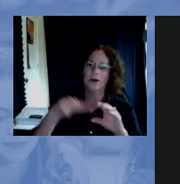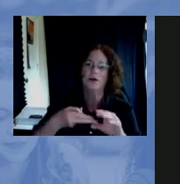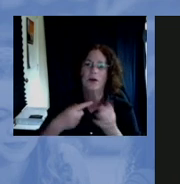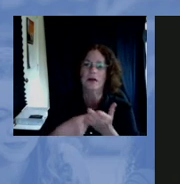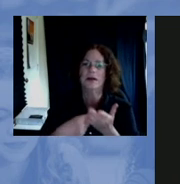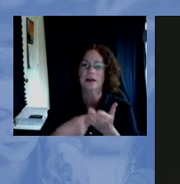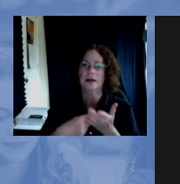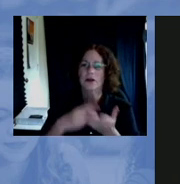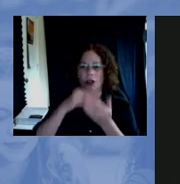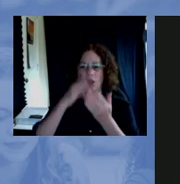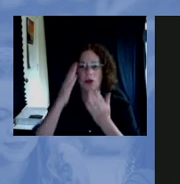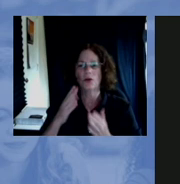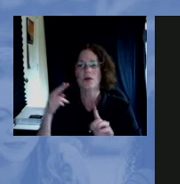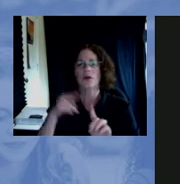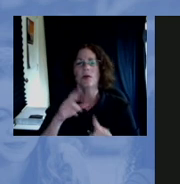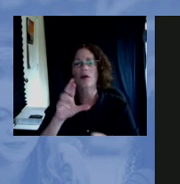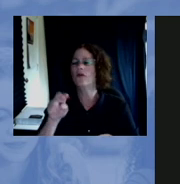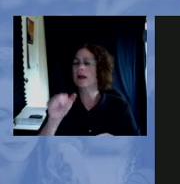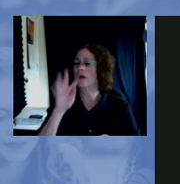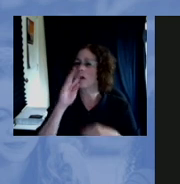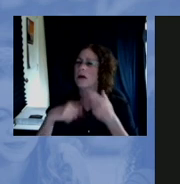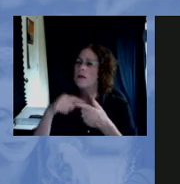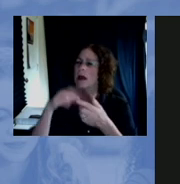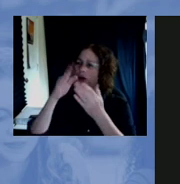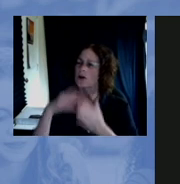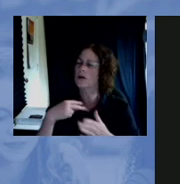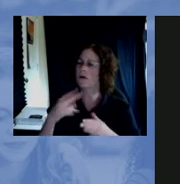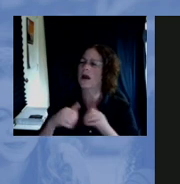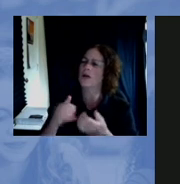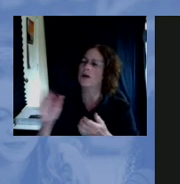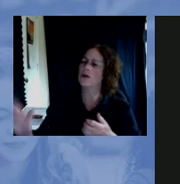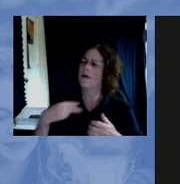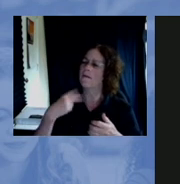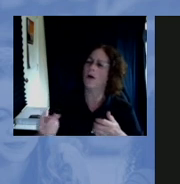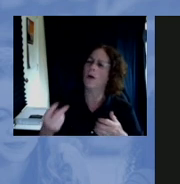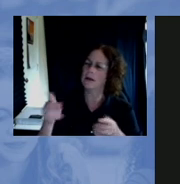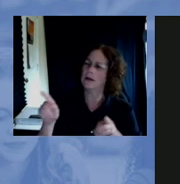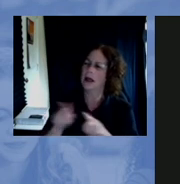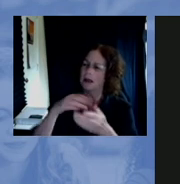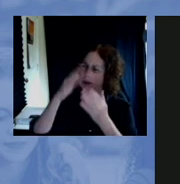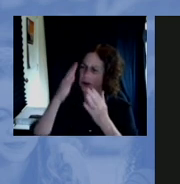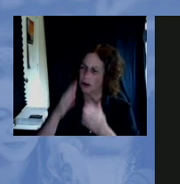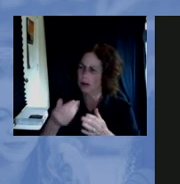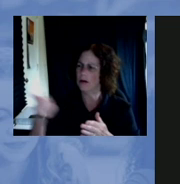RINA, MAYBE YOU CAN TALK ABOUT STUDENT VOICE AND HOW IS YOUR VOICE THE VOICE OF OUR STUDENTS INCORPORATED INTO THIS WORK AND WHAT DIFFERENCE DOES IT MAKE?